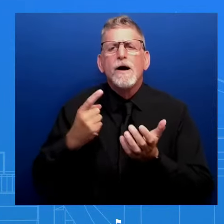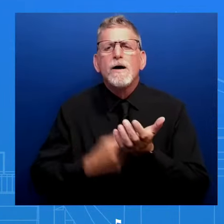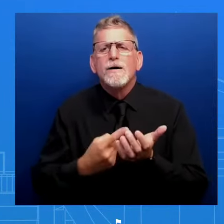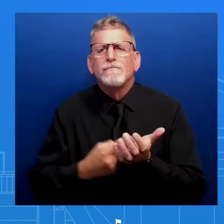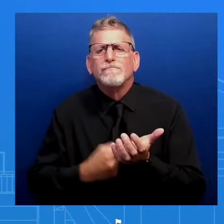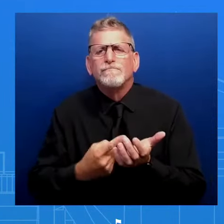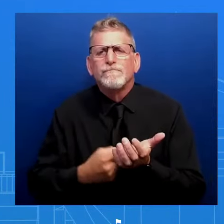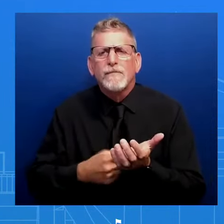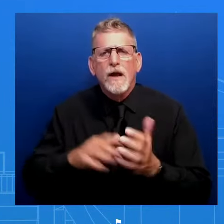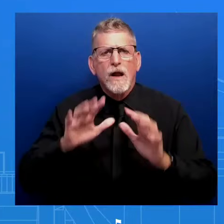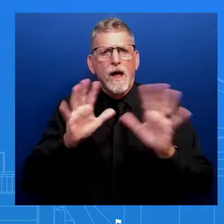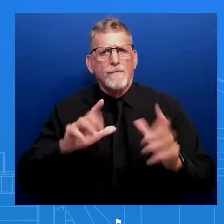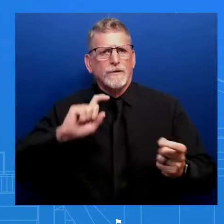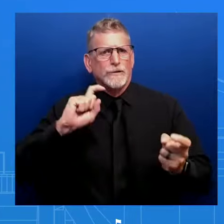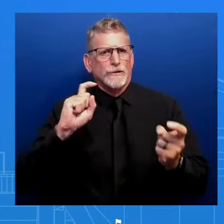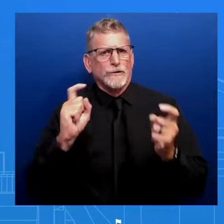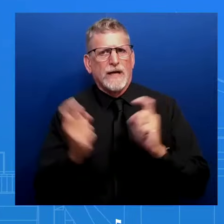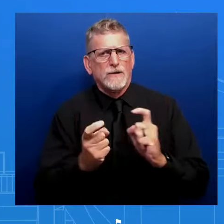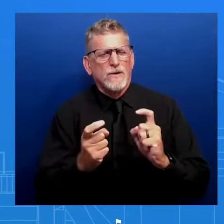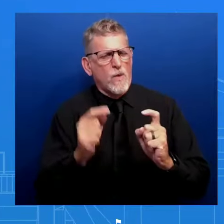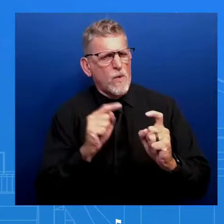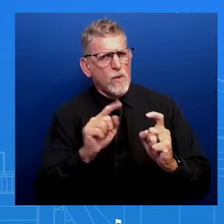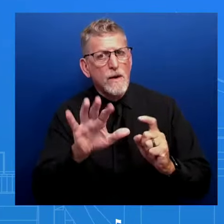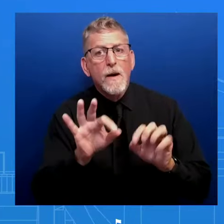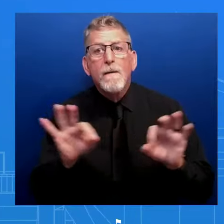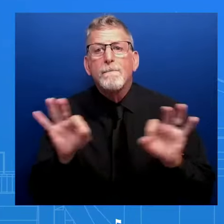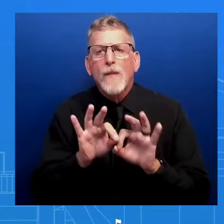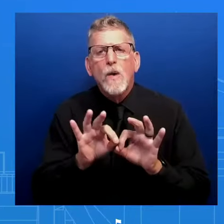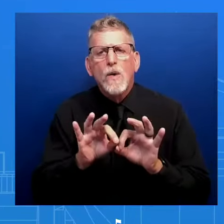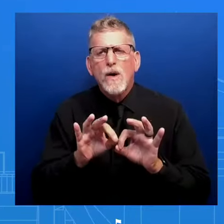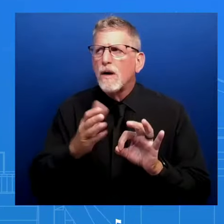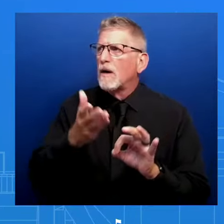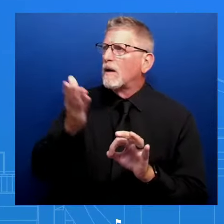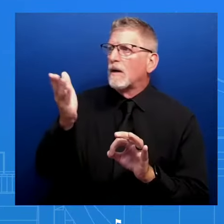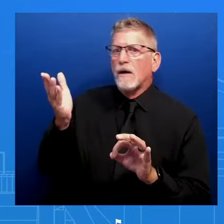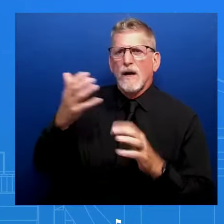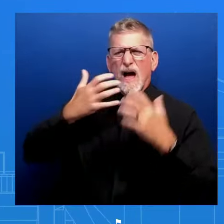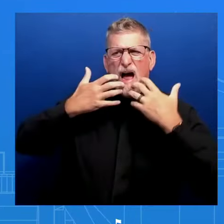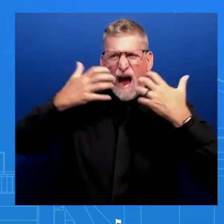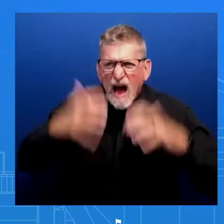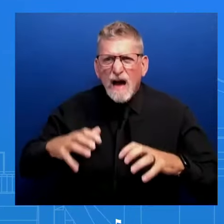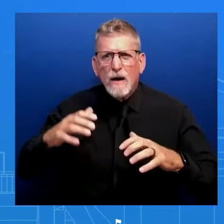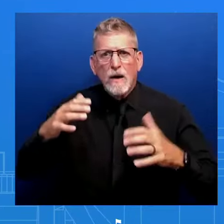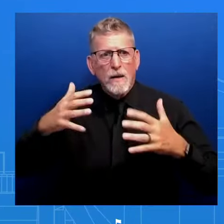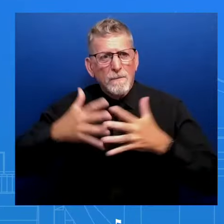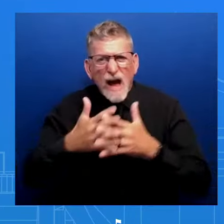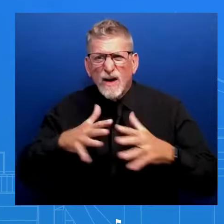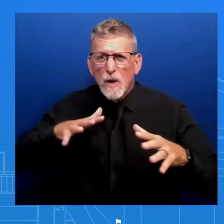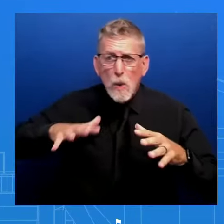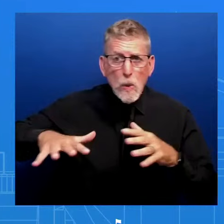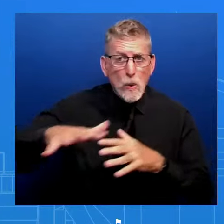Against the backdrop of extreme heat we've seen across America, tomorrow President Biden will announce additional actions